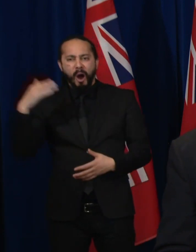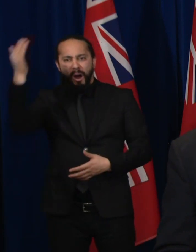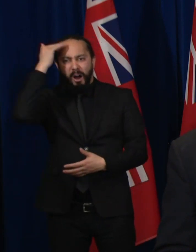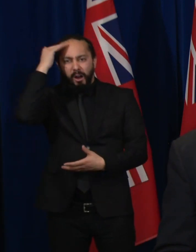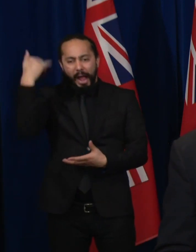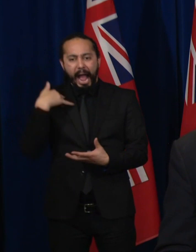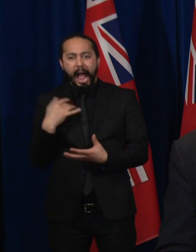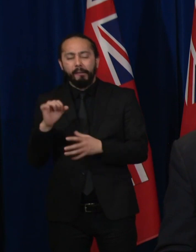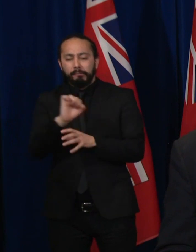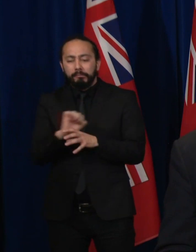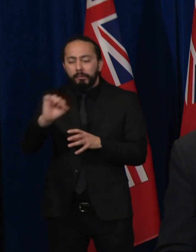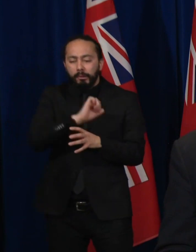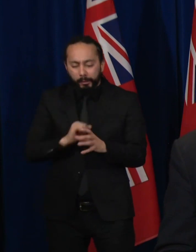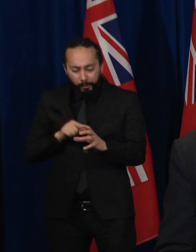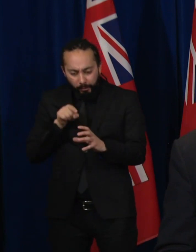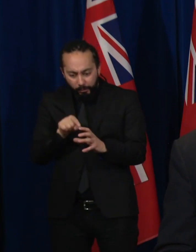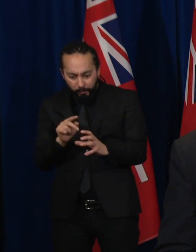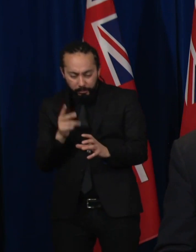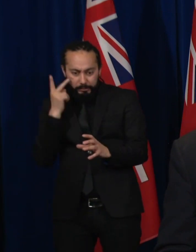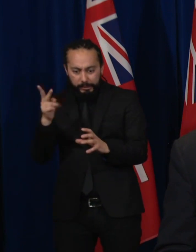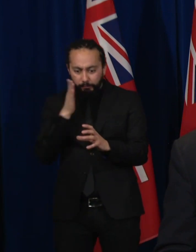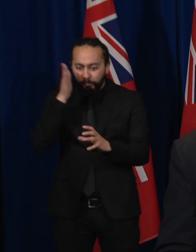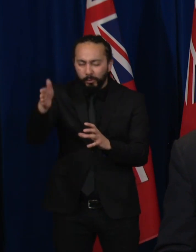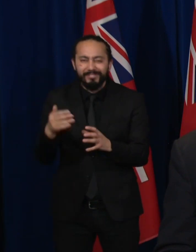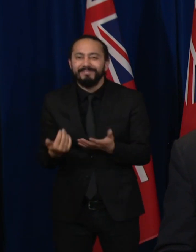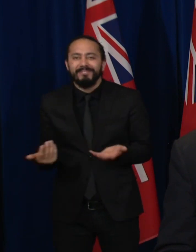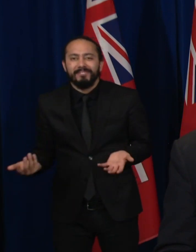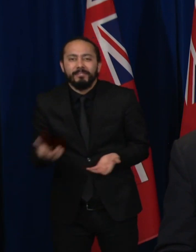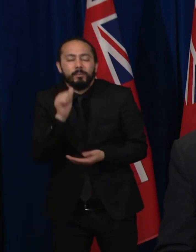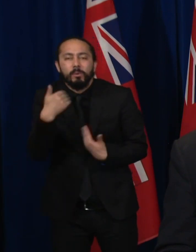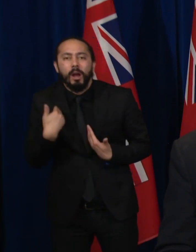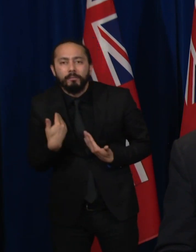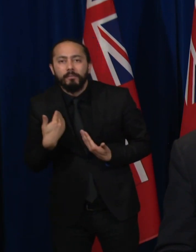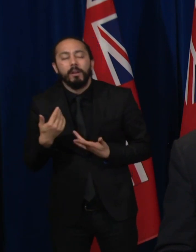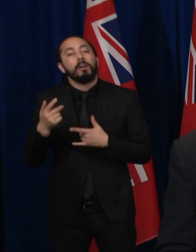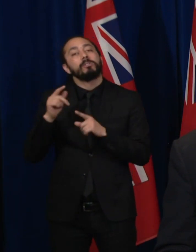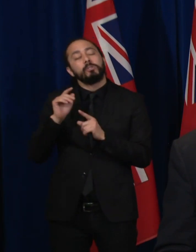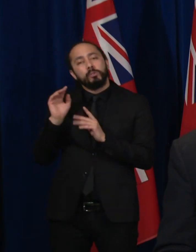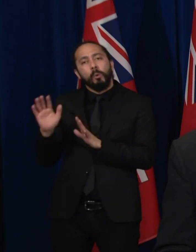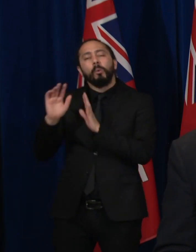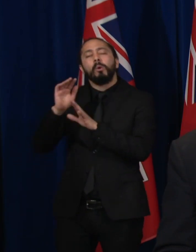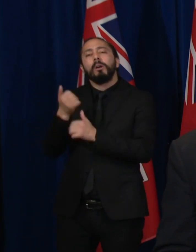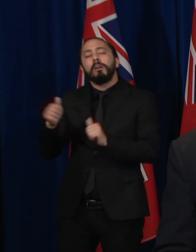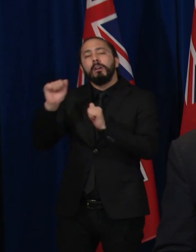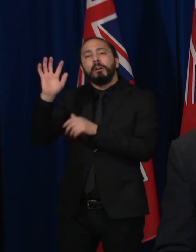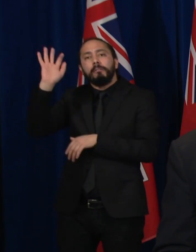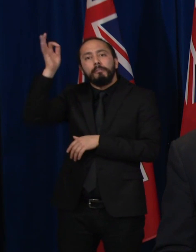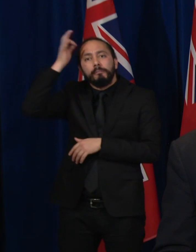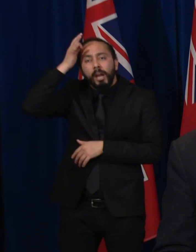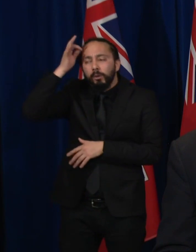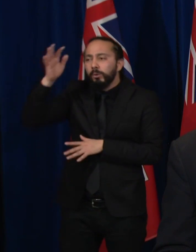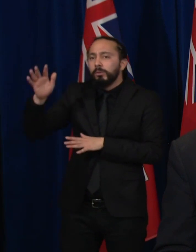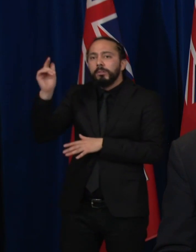confident that unprecedented actions taken by all government, the federal government, all the other national governments, are going to make as